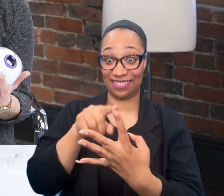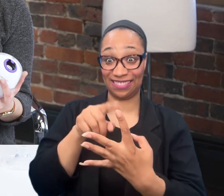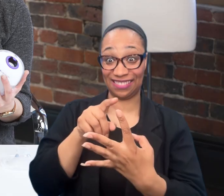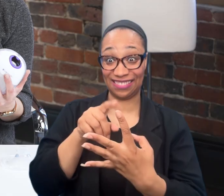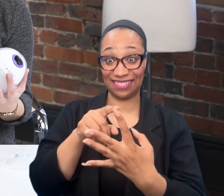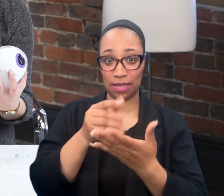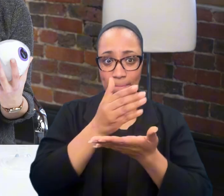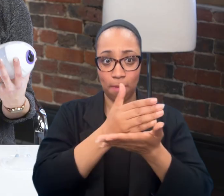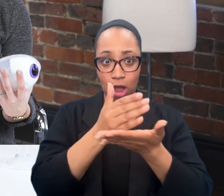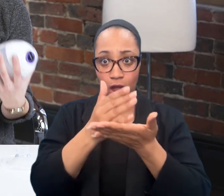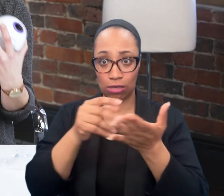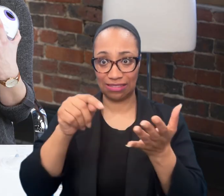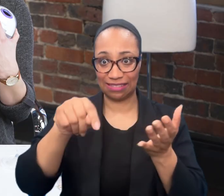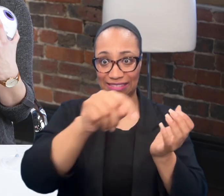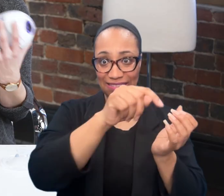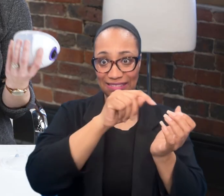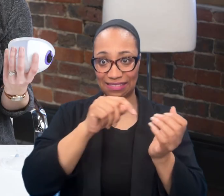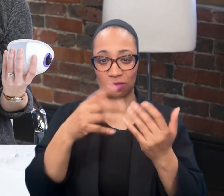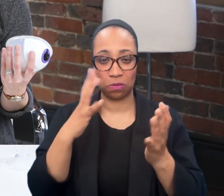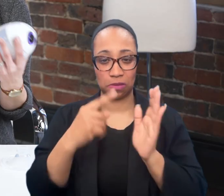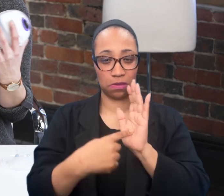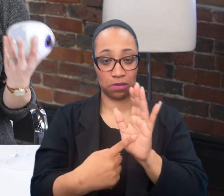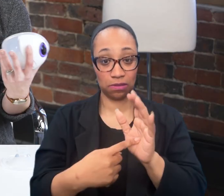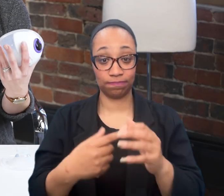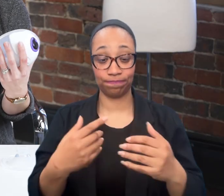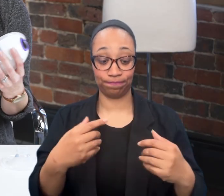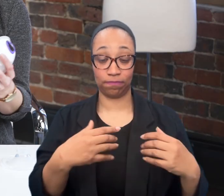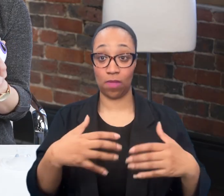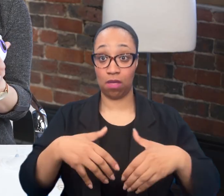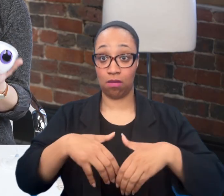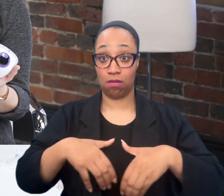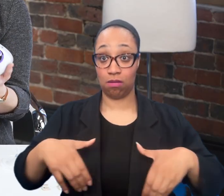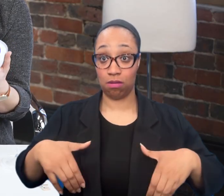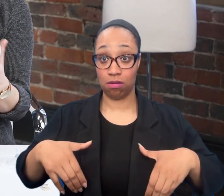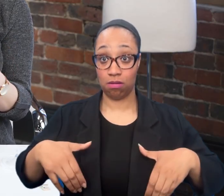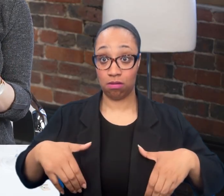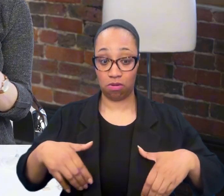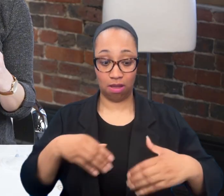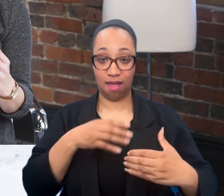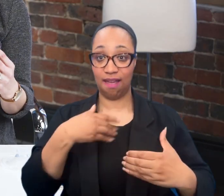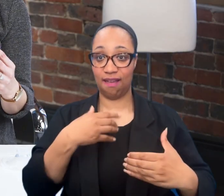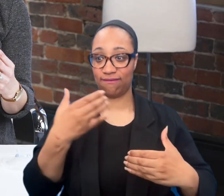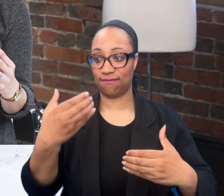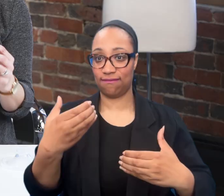right into your bra and there's nothing outside of what you're wearing and it also has six fluid